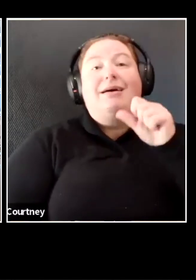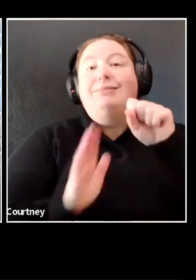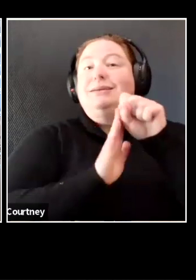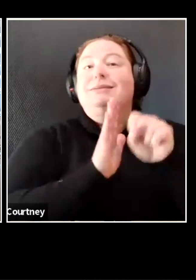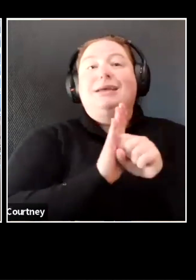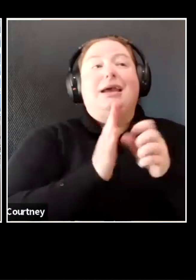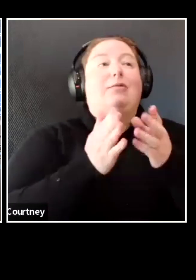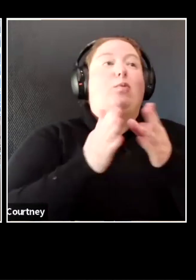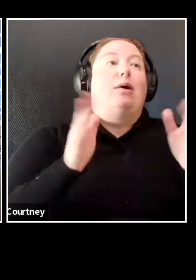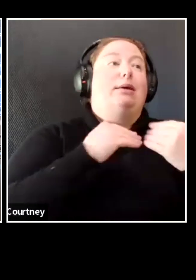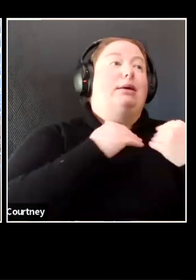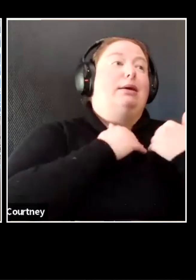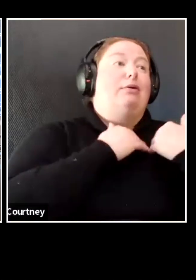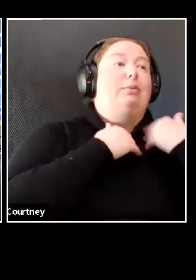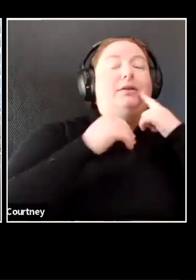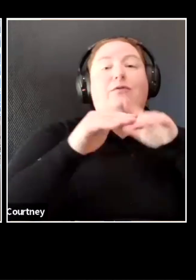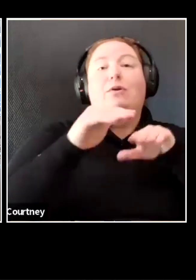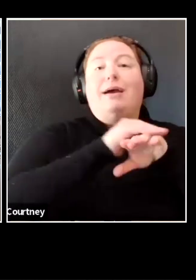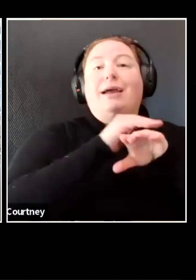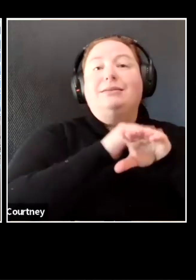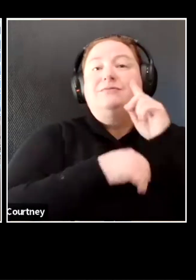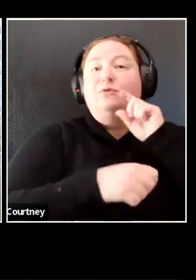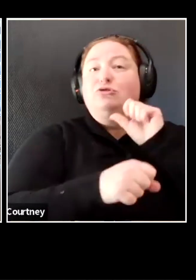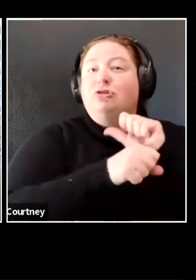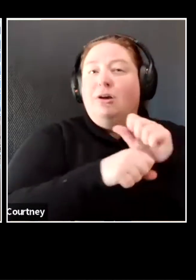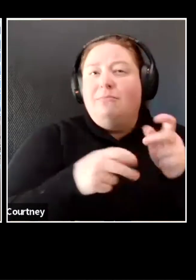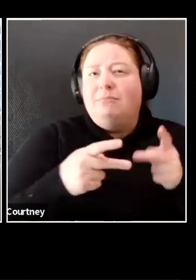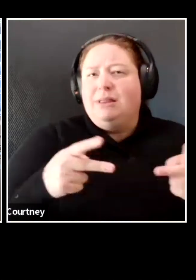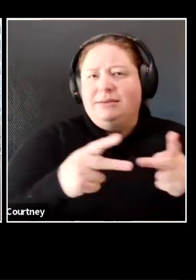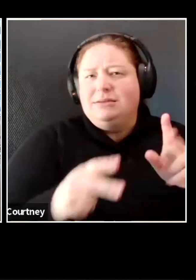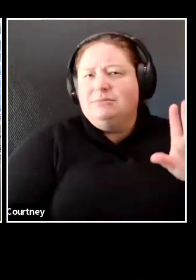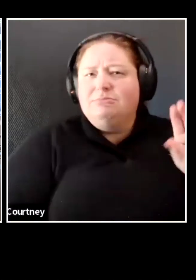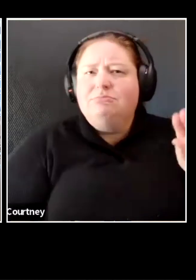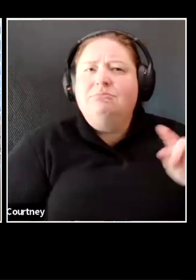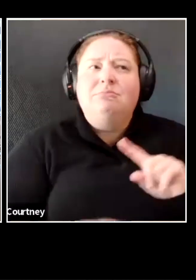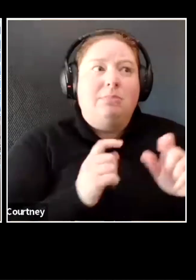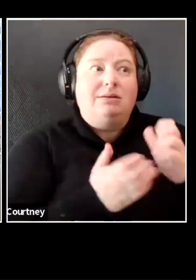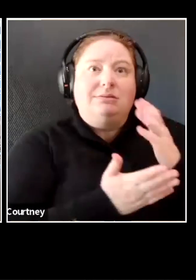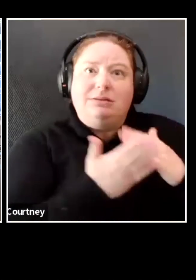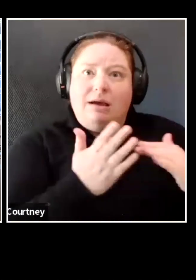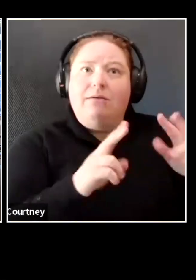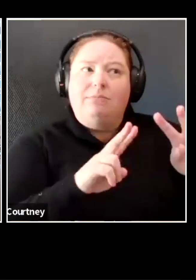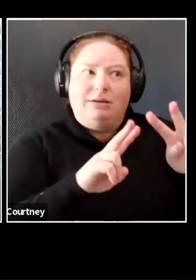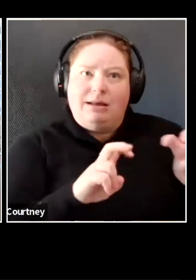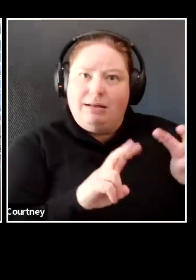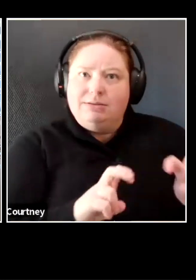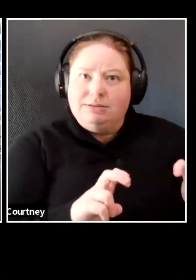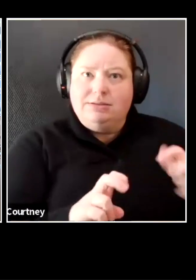for access to to job places, but certainly in some of the analyses that we want to show,